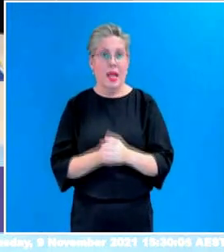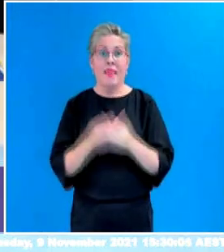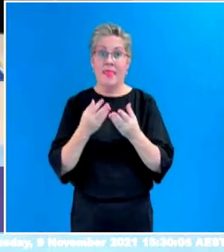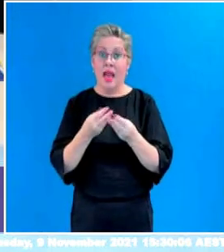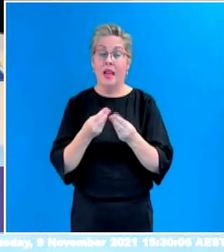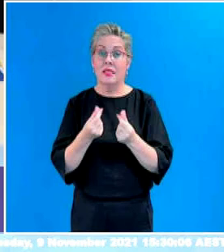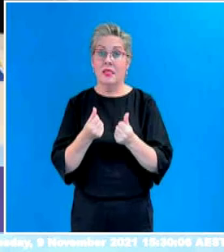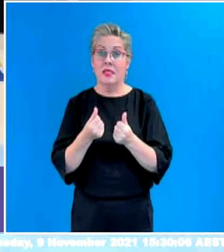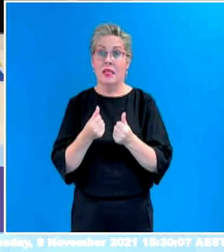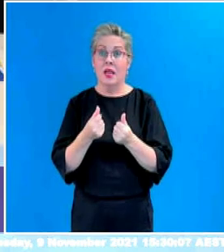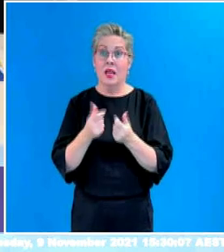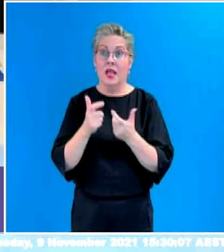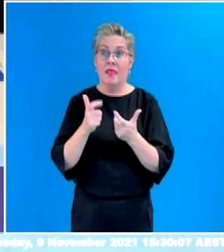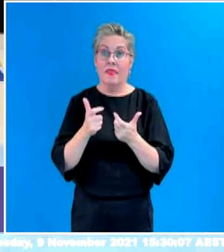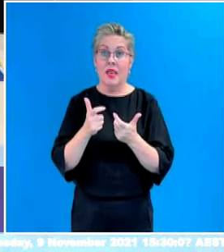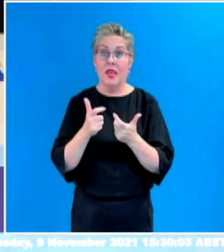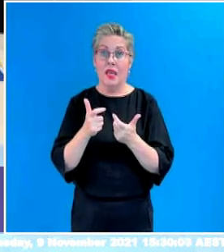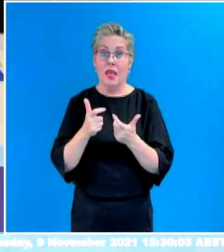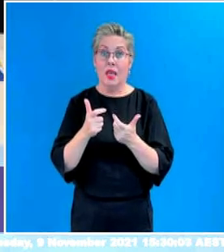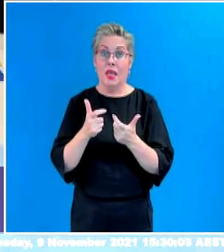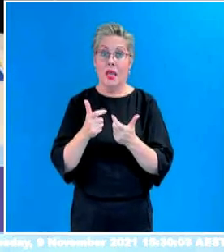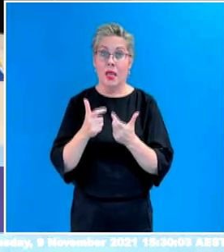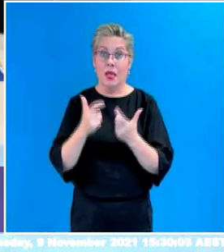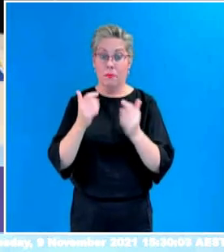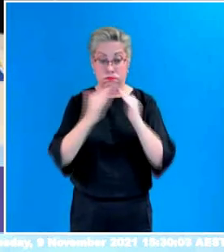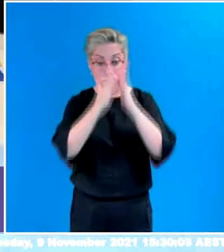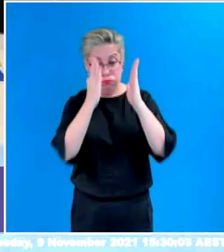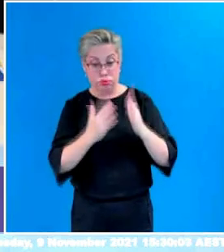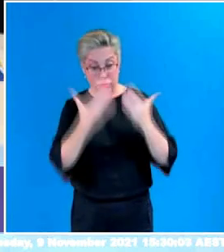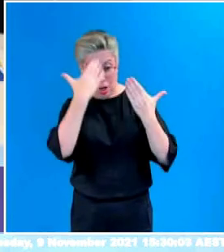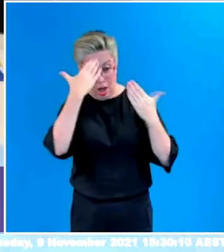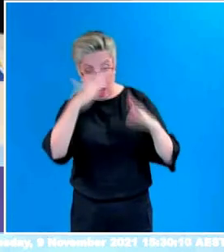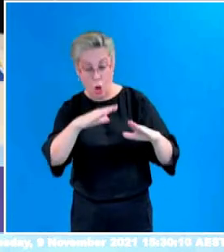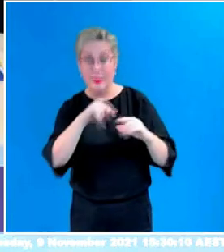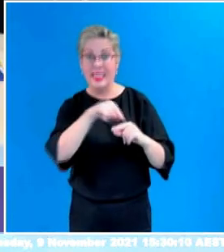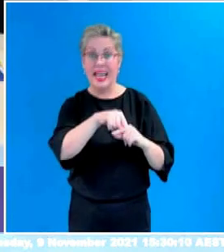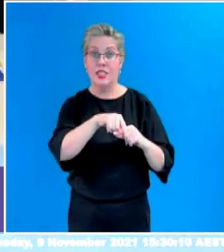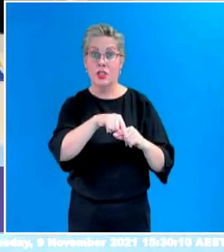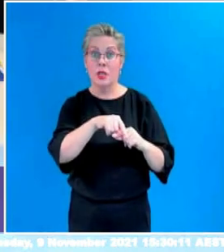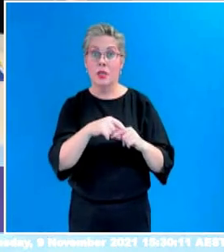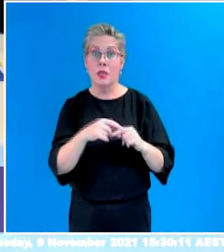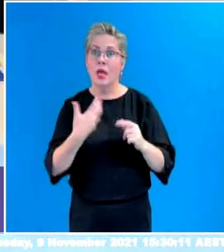rather than one that is progressively realised. Is that right?